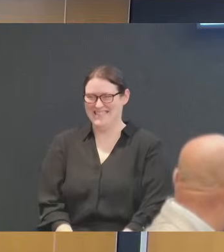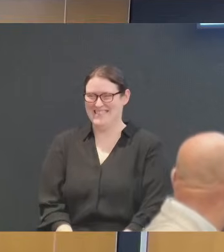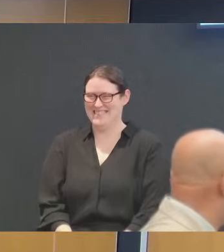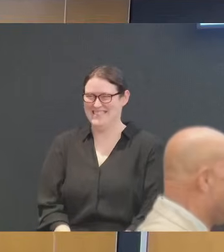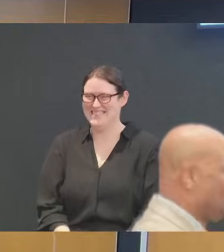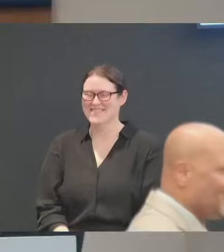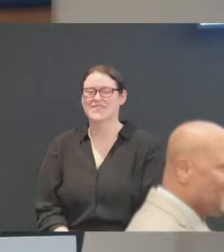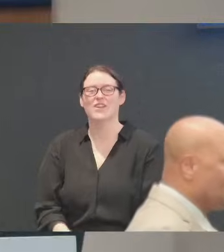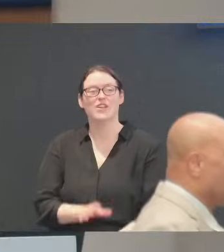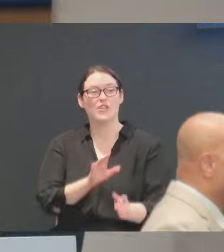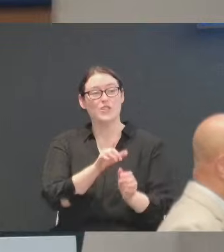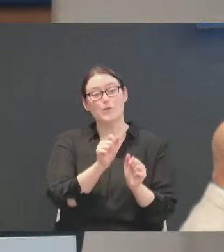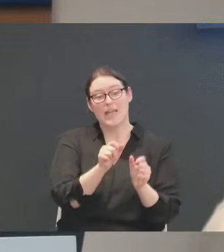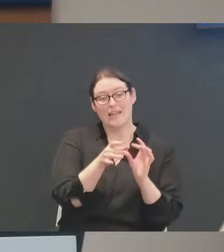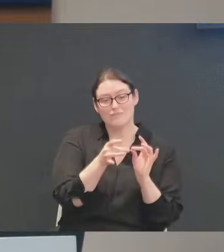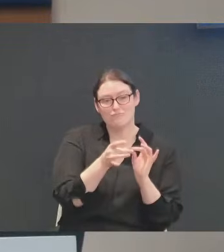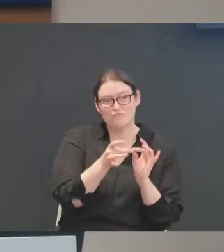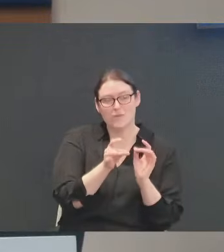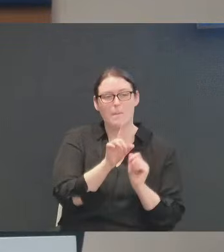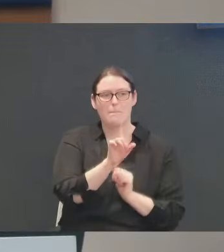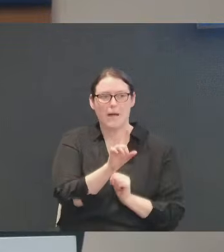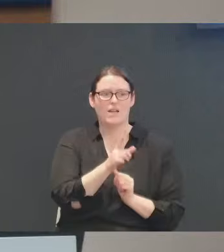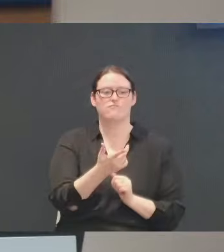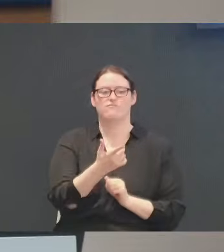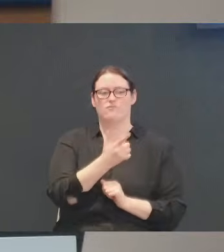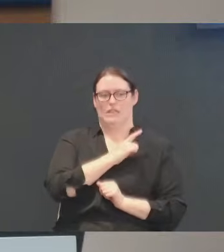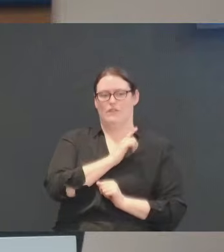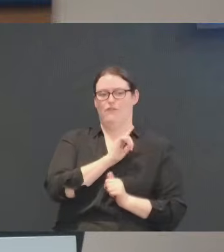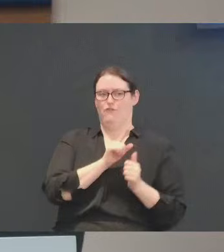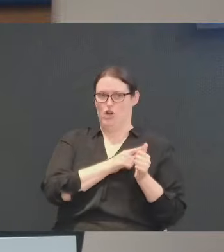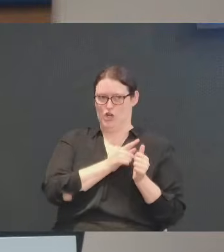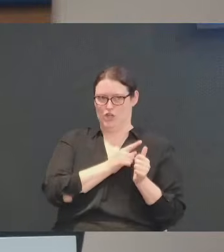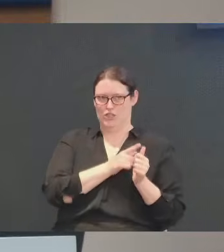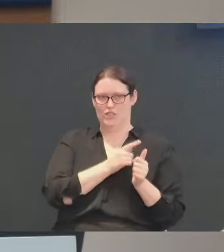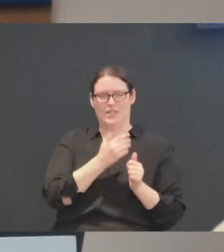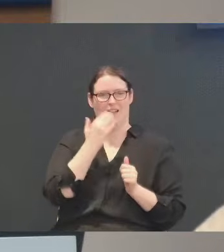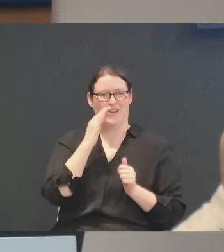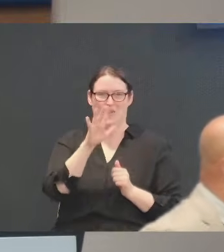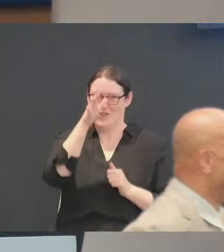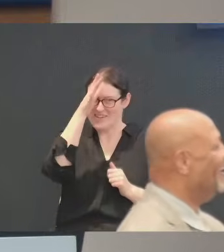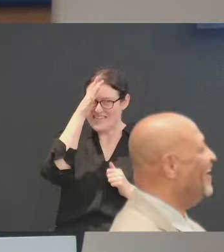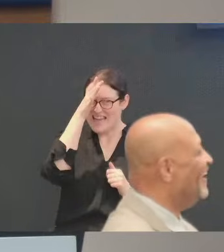but we'll have our Commissioner speak first. And I know your your dad asked, could he have